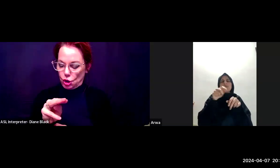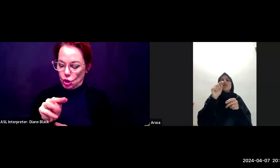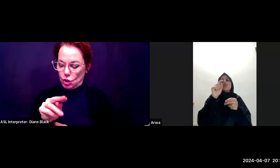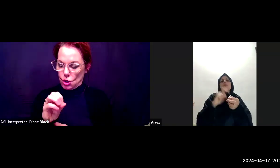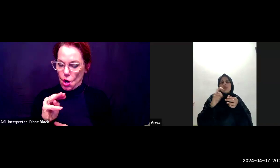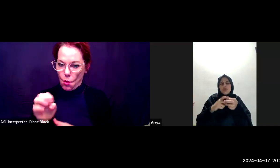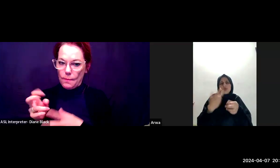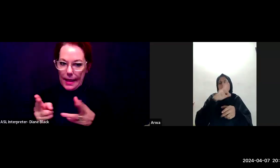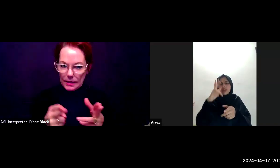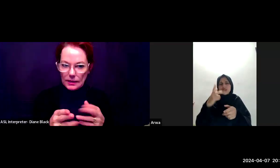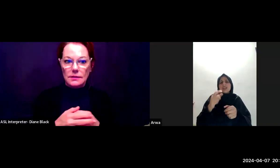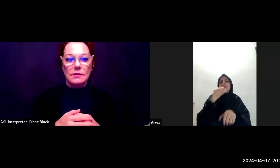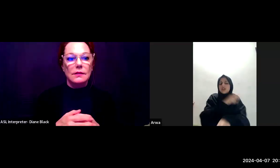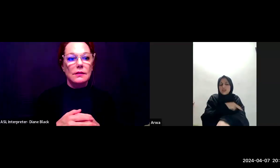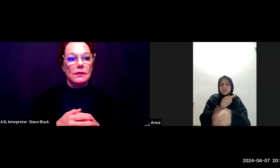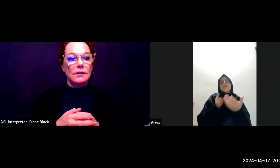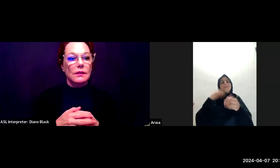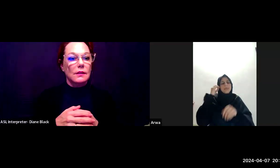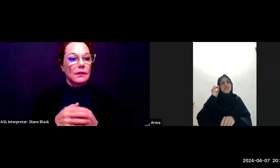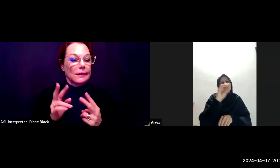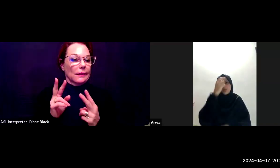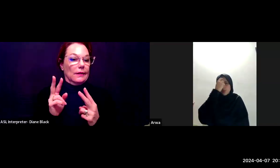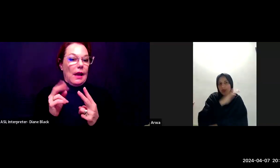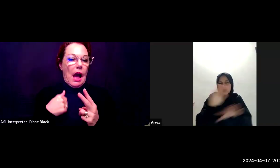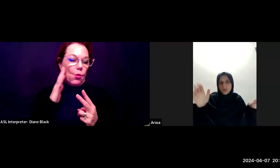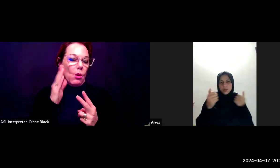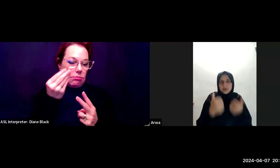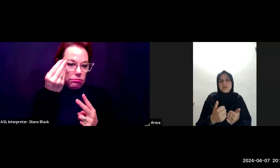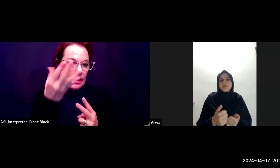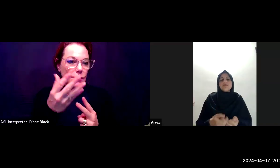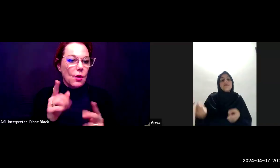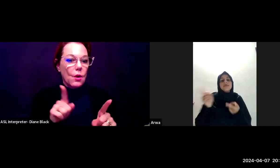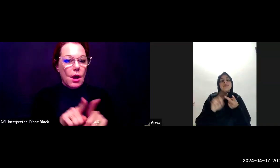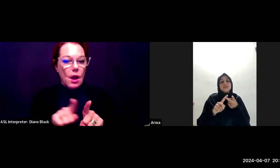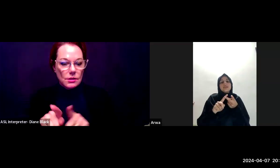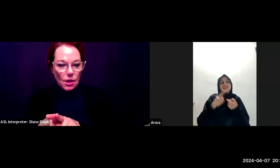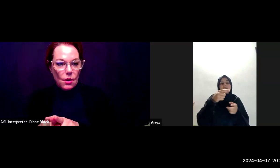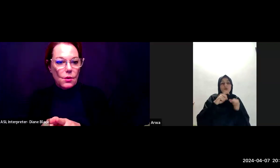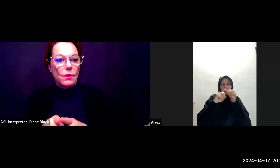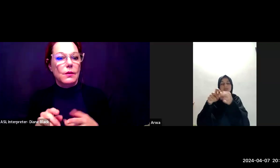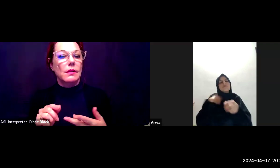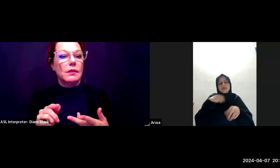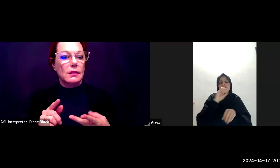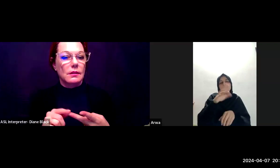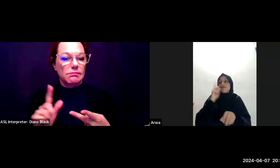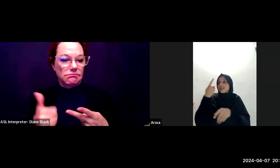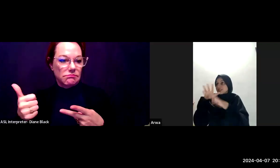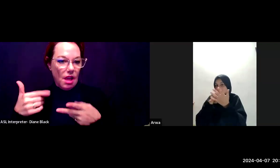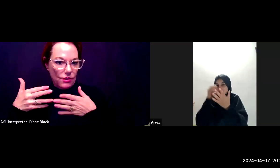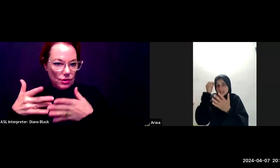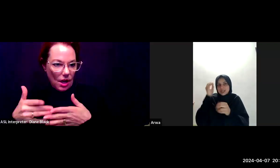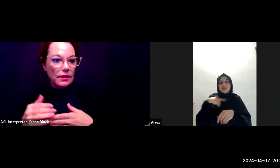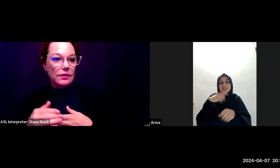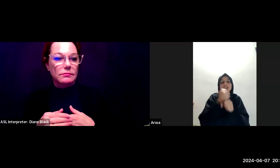or self study I will let you know. and also about this L-Histidine. okay know so that you get